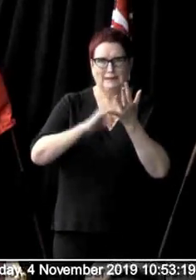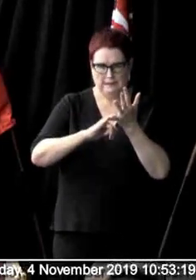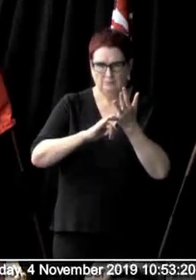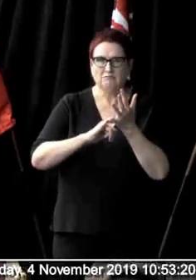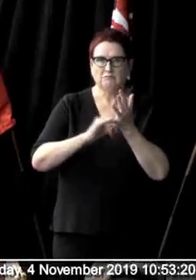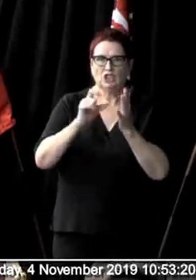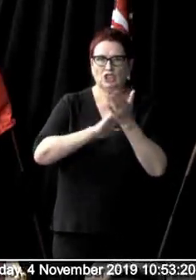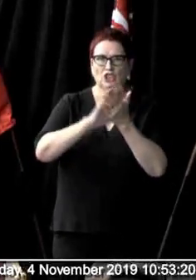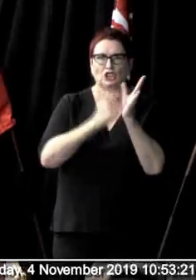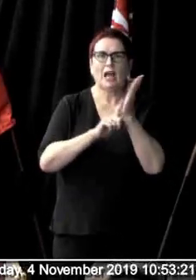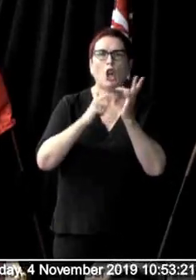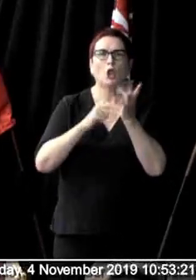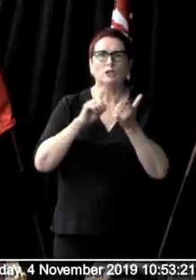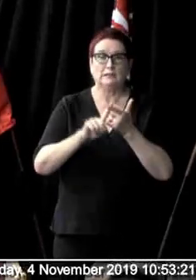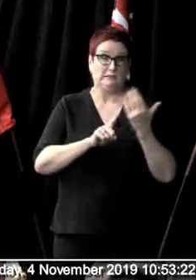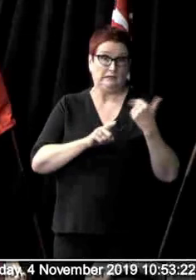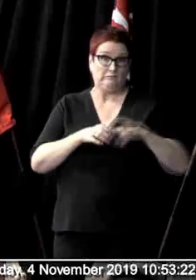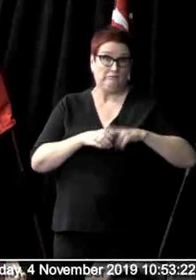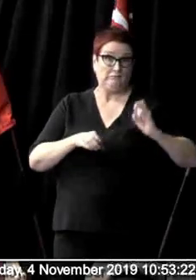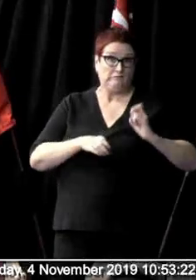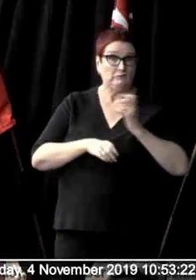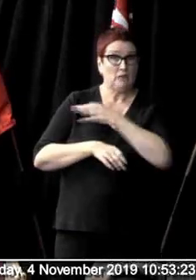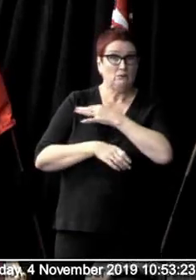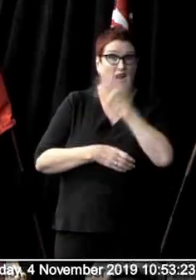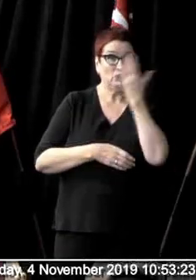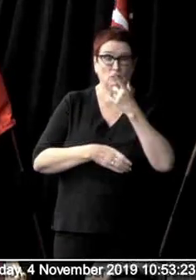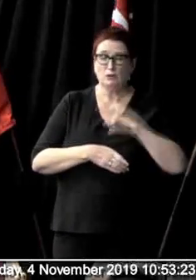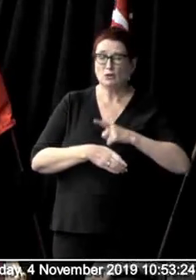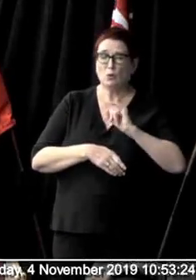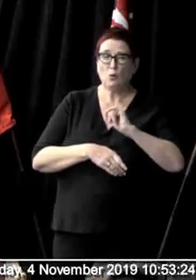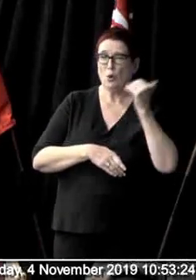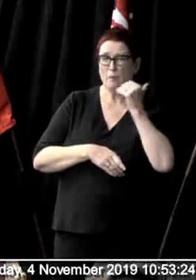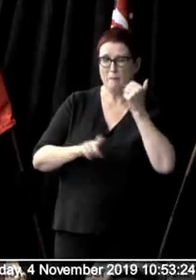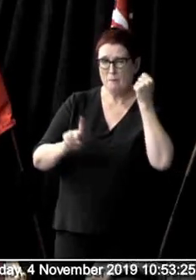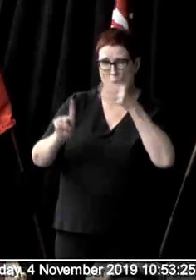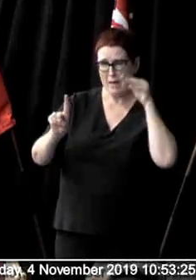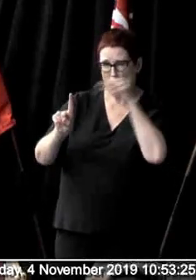from a private school after bullying became so severe that she stopped attending.